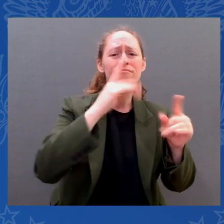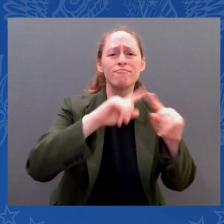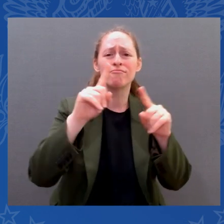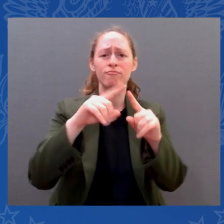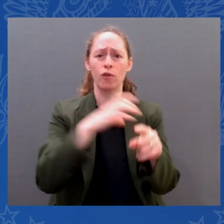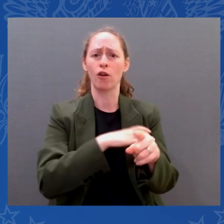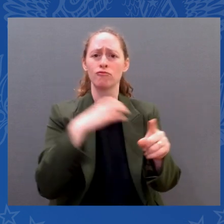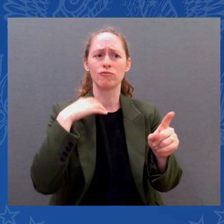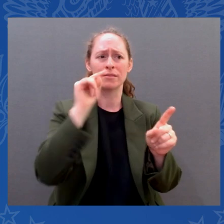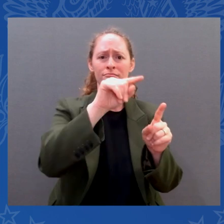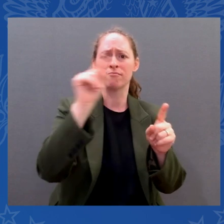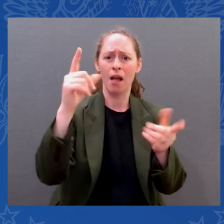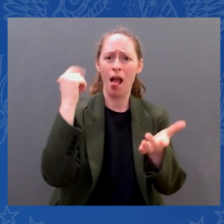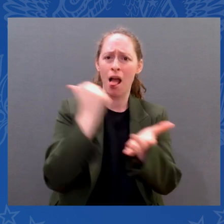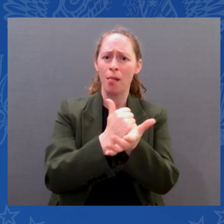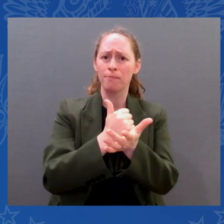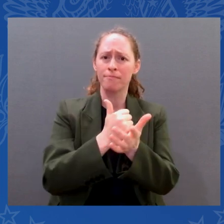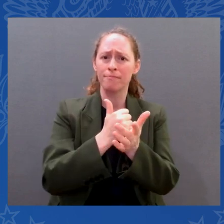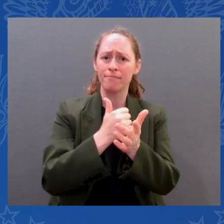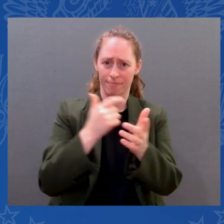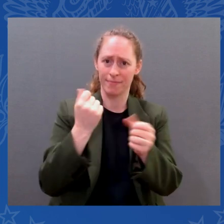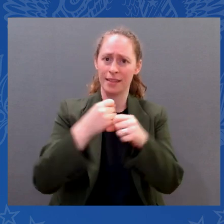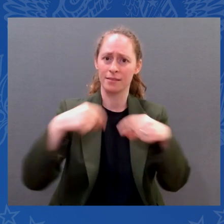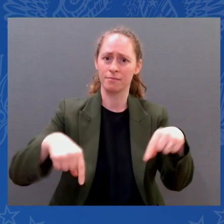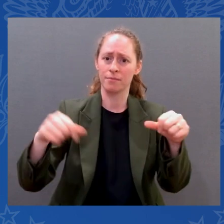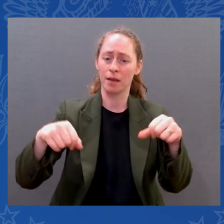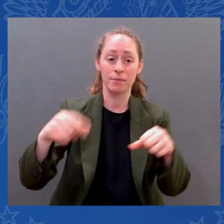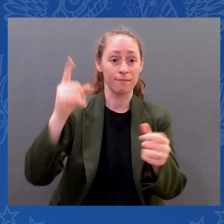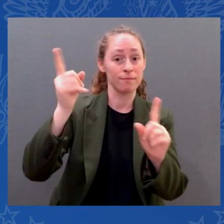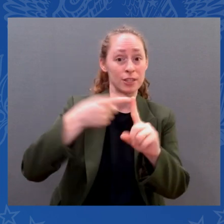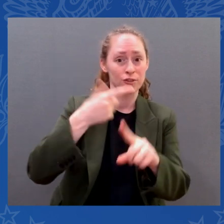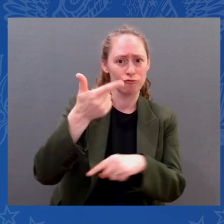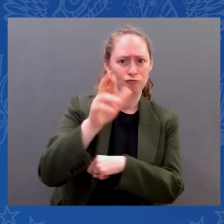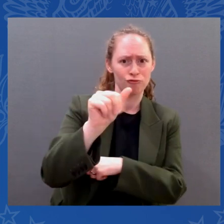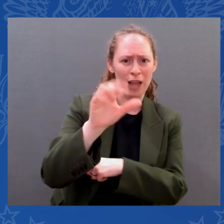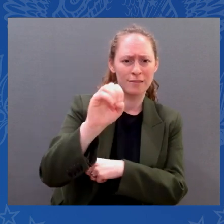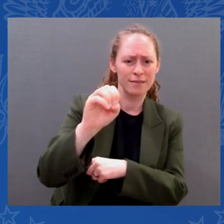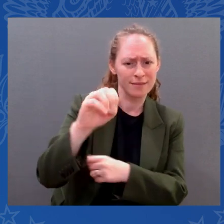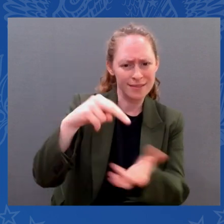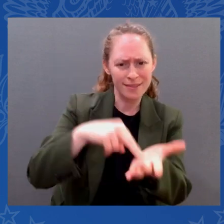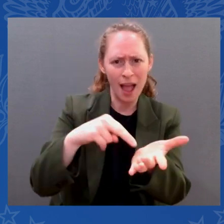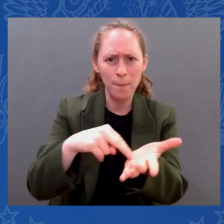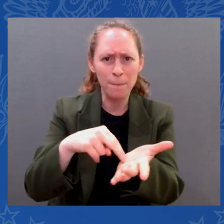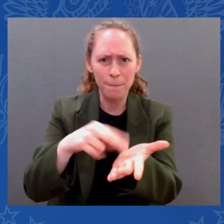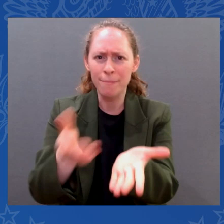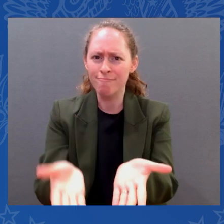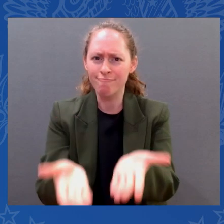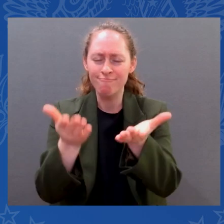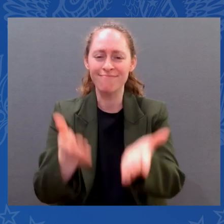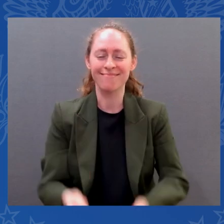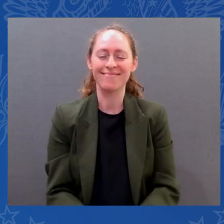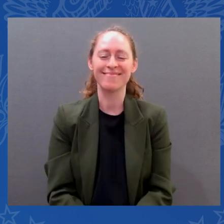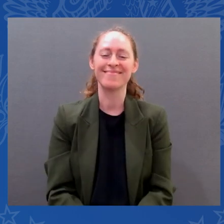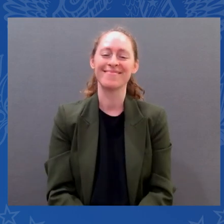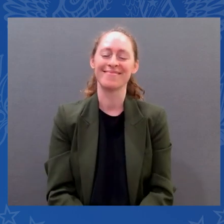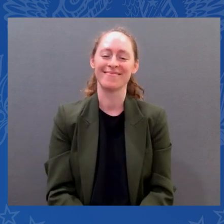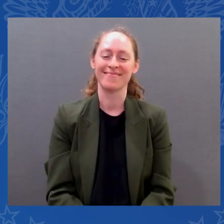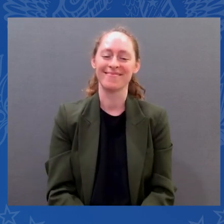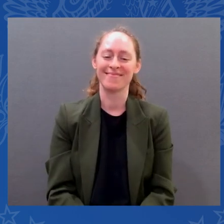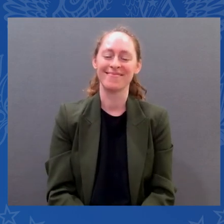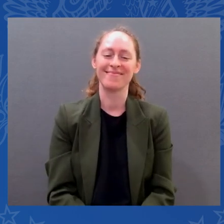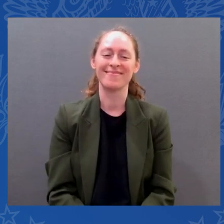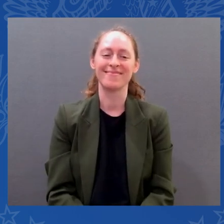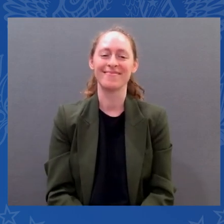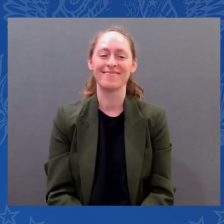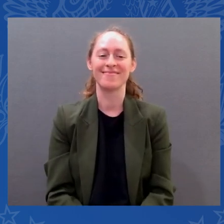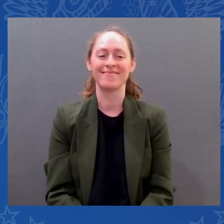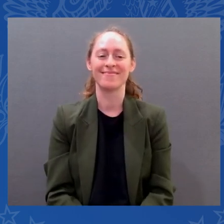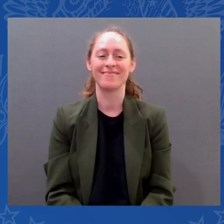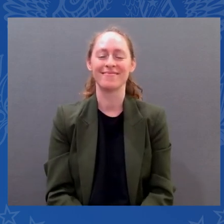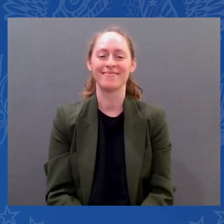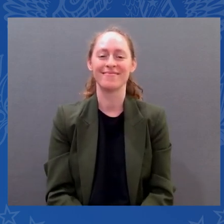No, and she started early. She's not new to this.